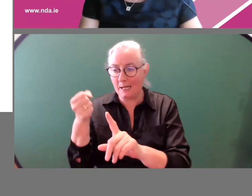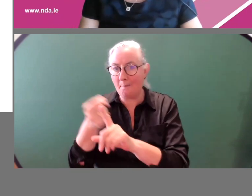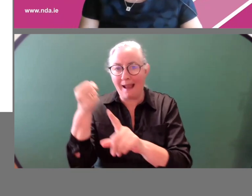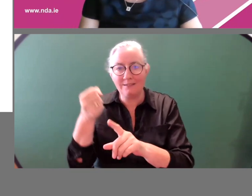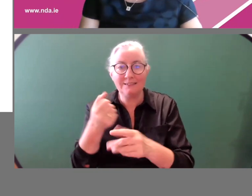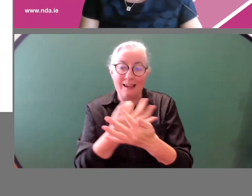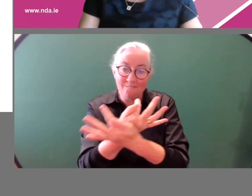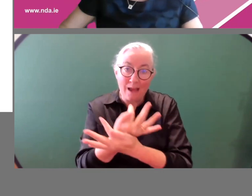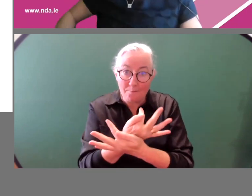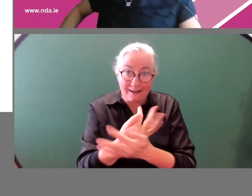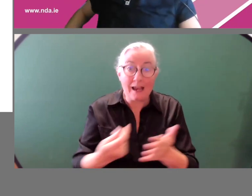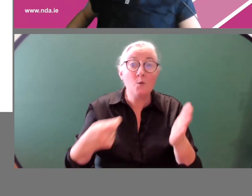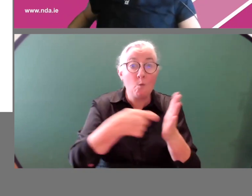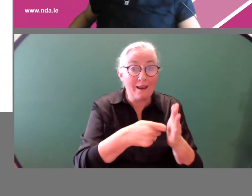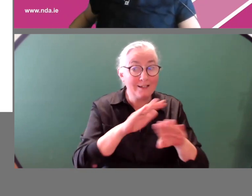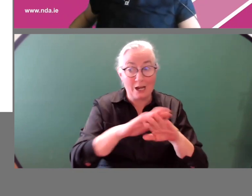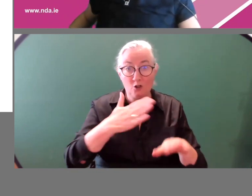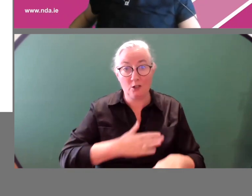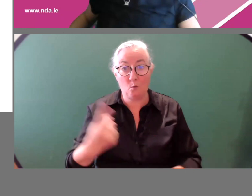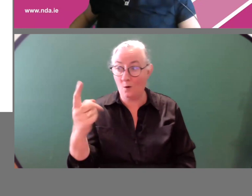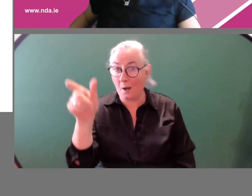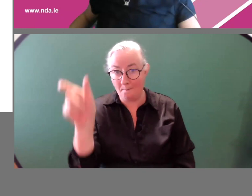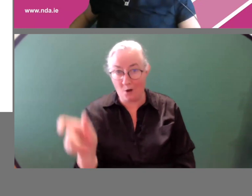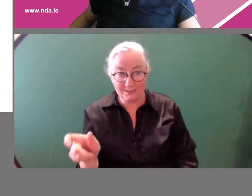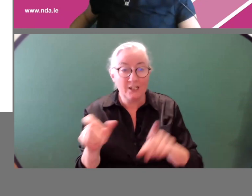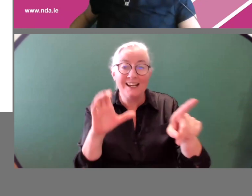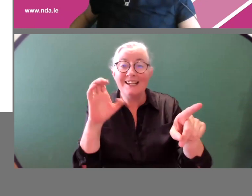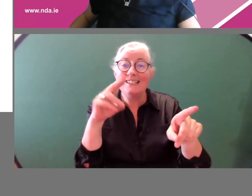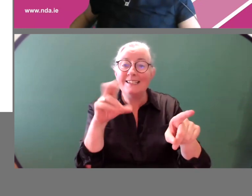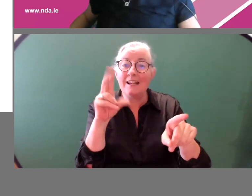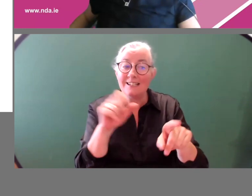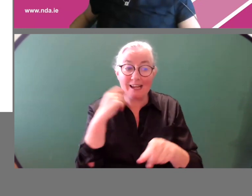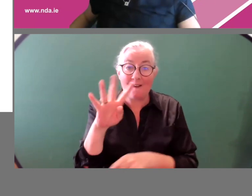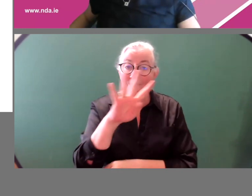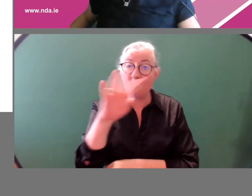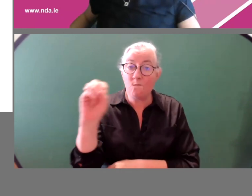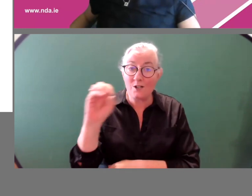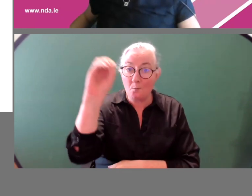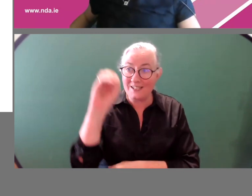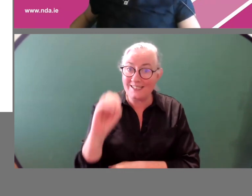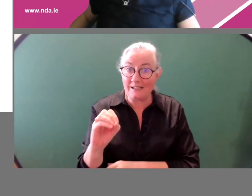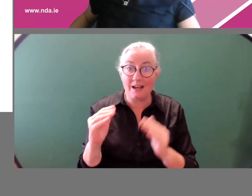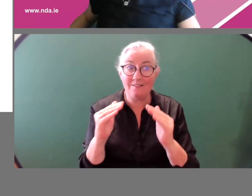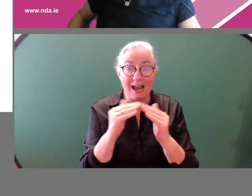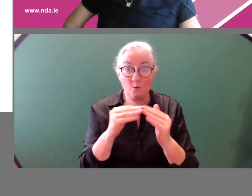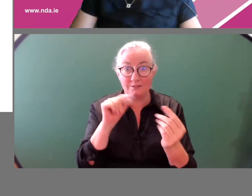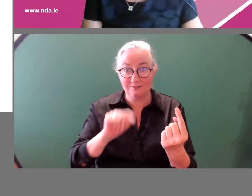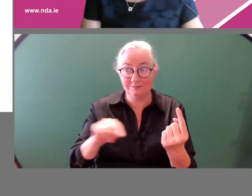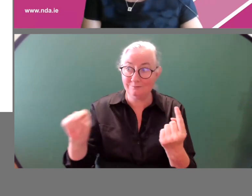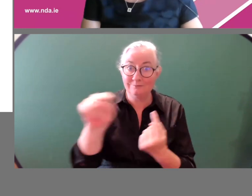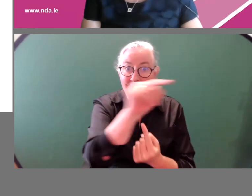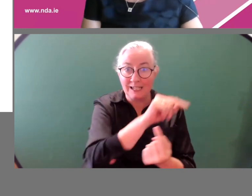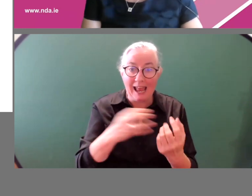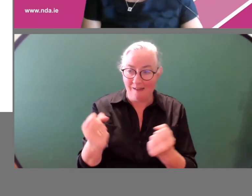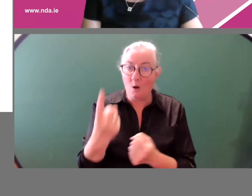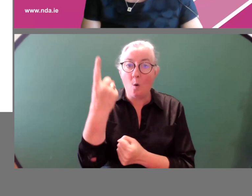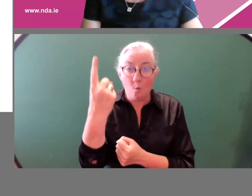and individuals. And it found 40% of households have at least one disabled person living in them